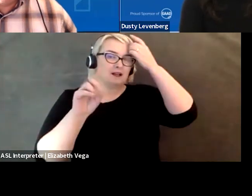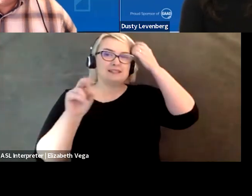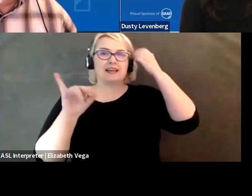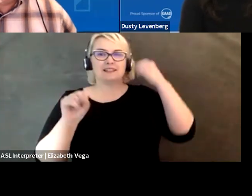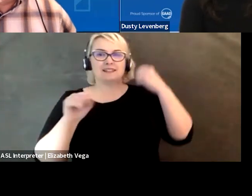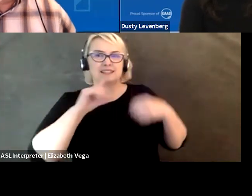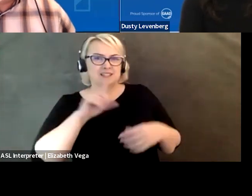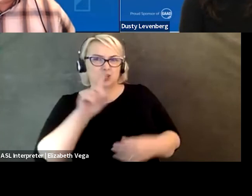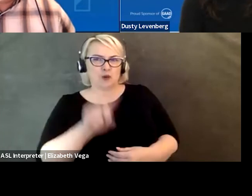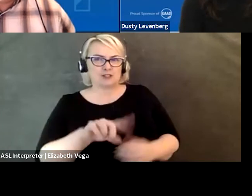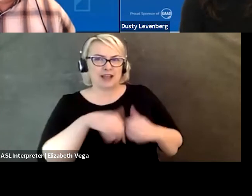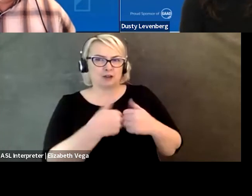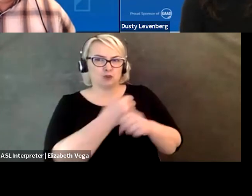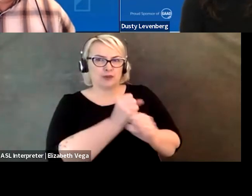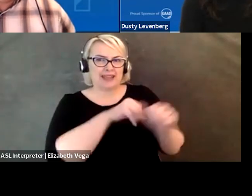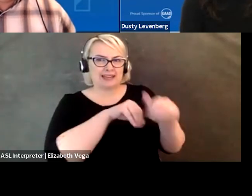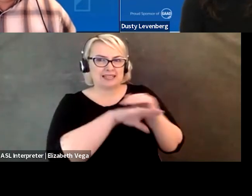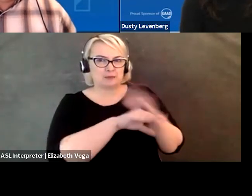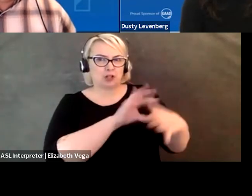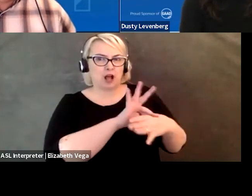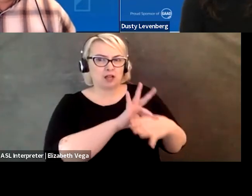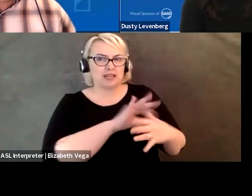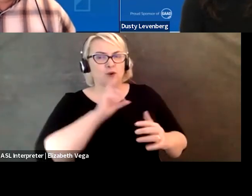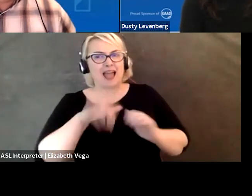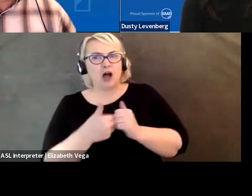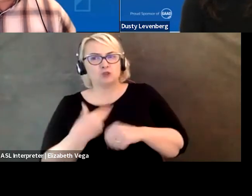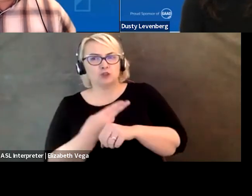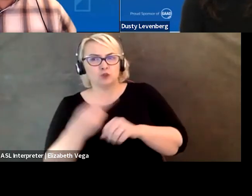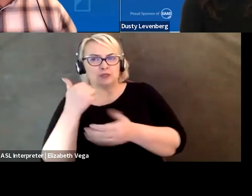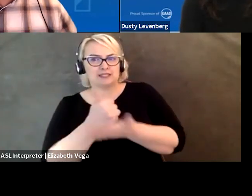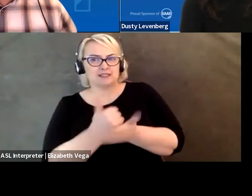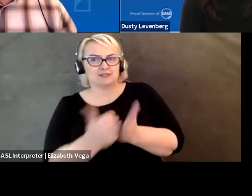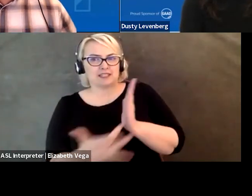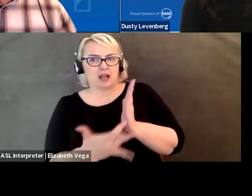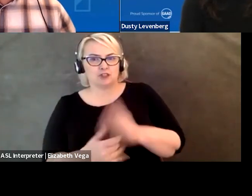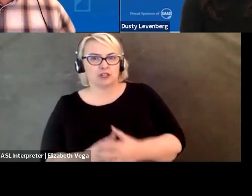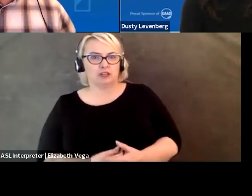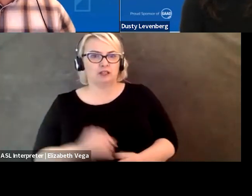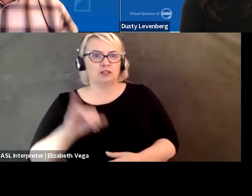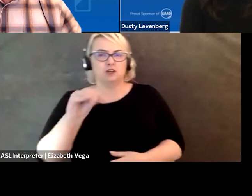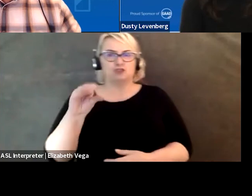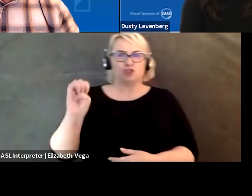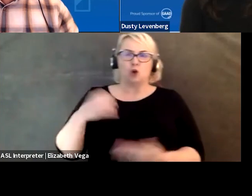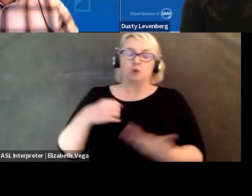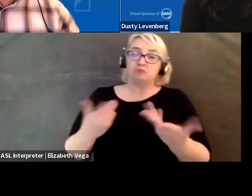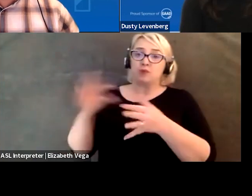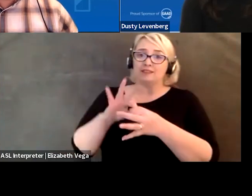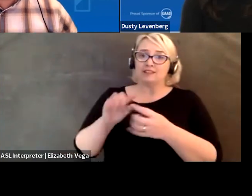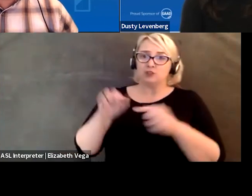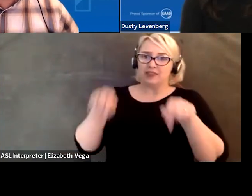to use like assistive technology? Joe Devon: I would say relevant to this -- I'll kick off with the first answer.